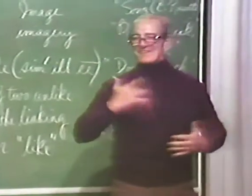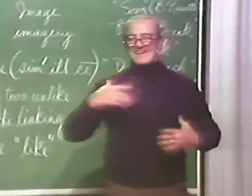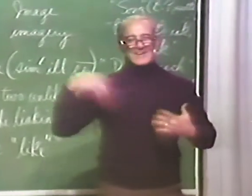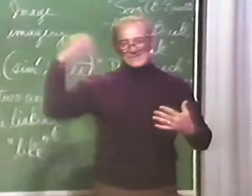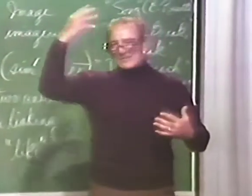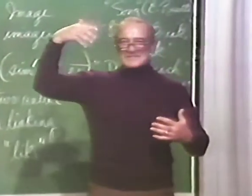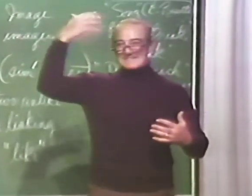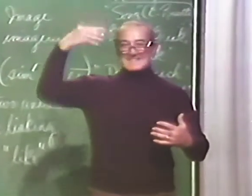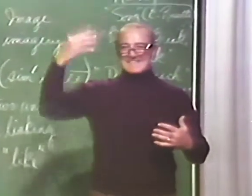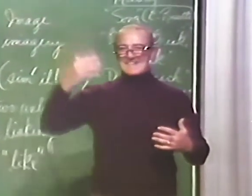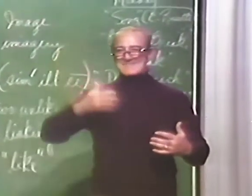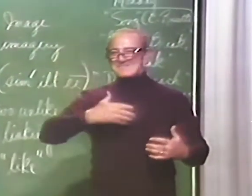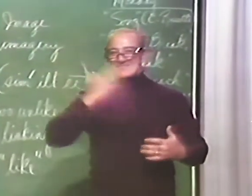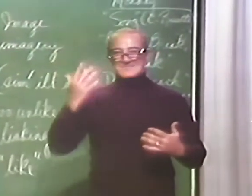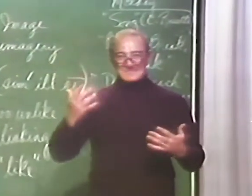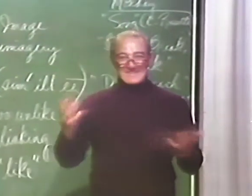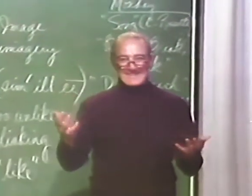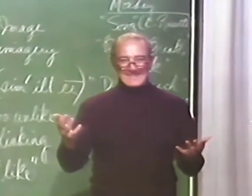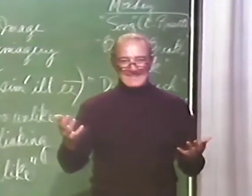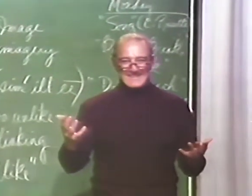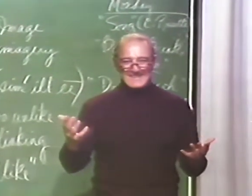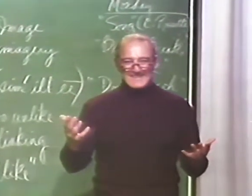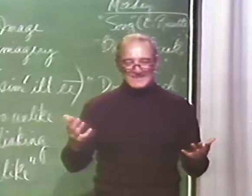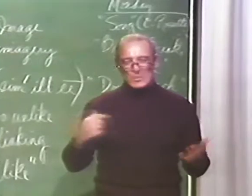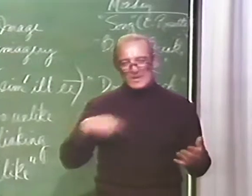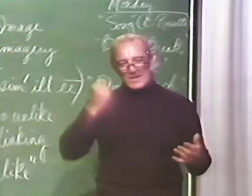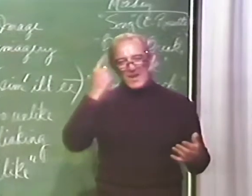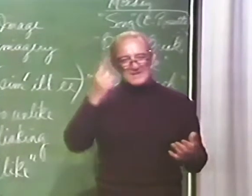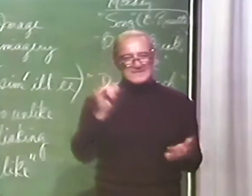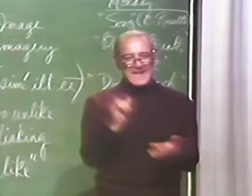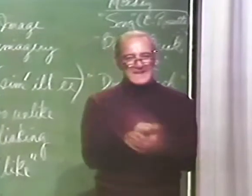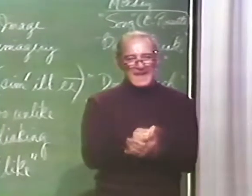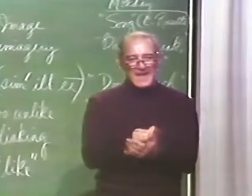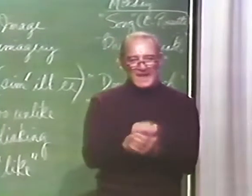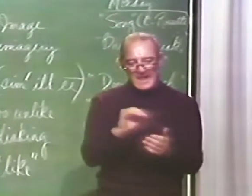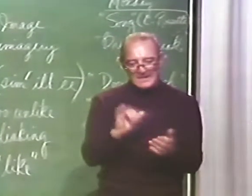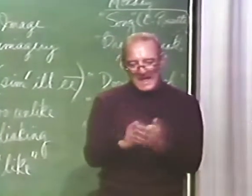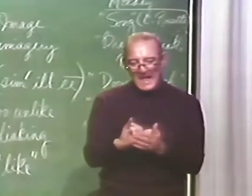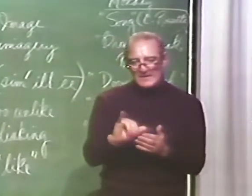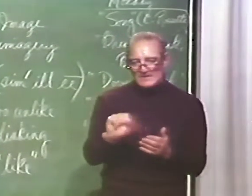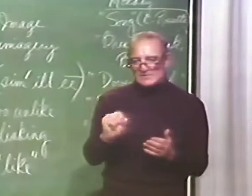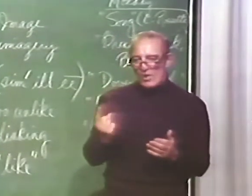I FEEL REALLY DIZZY. YEAH. WE CAN UNDERSTAND THAT,